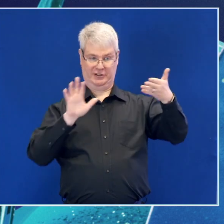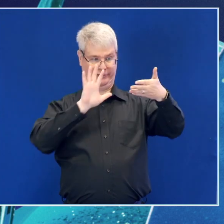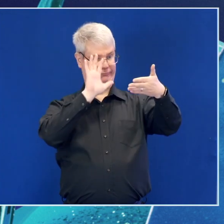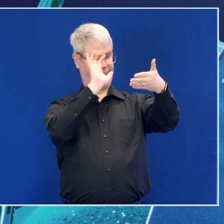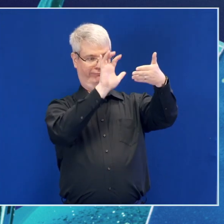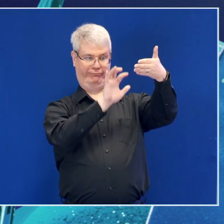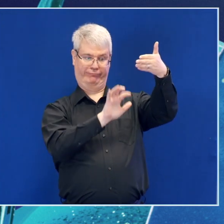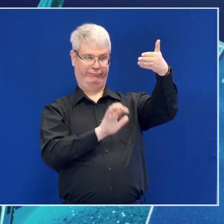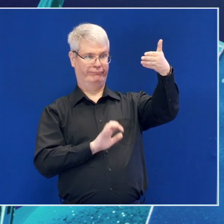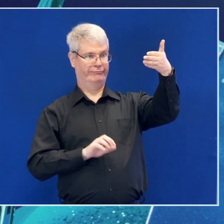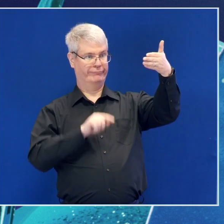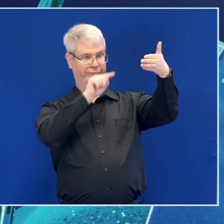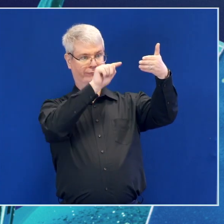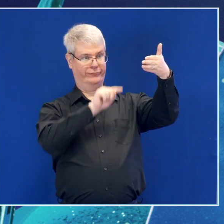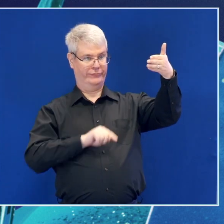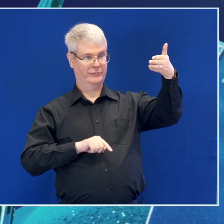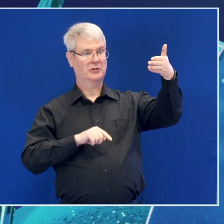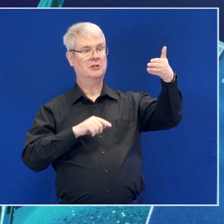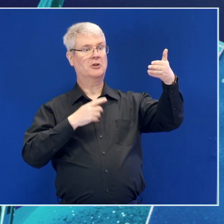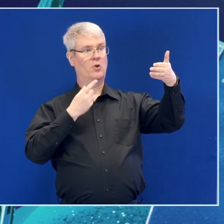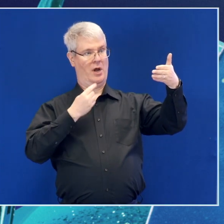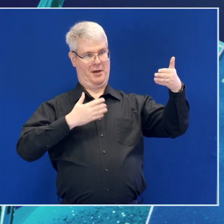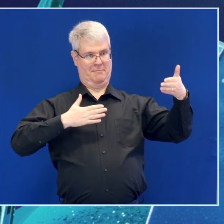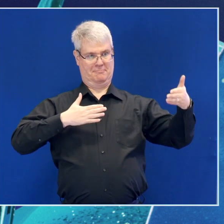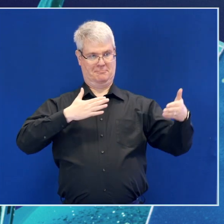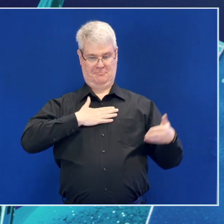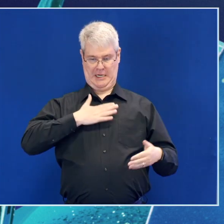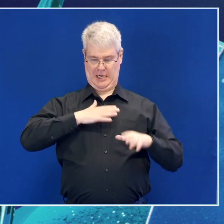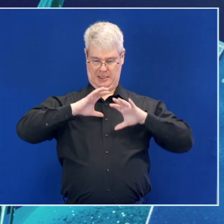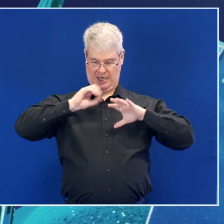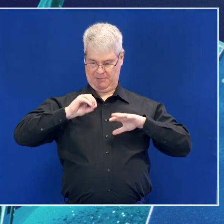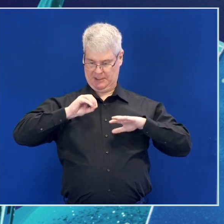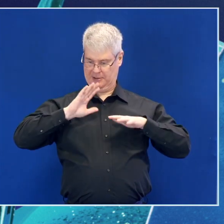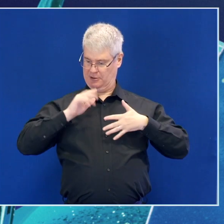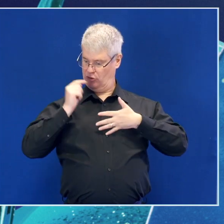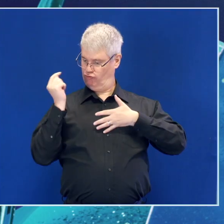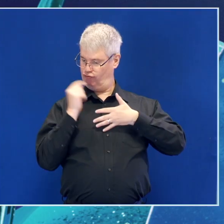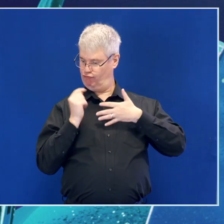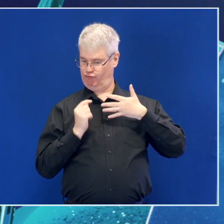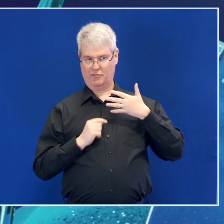on real information about my company. It also creates a social companion for posting